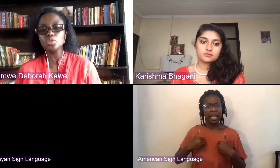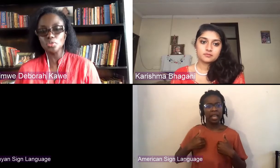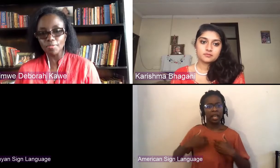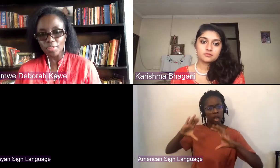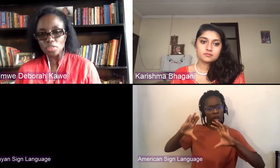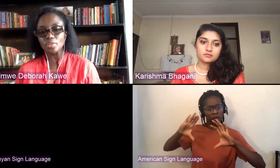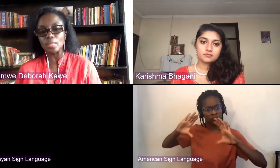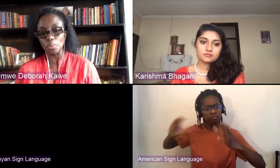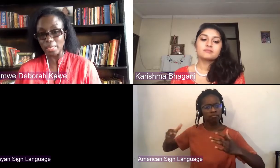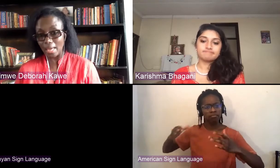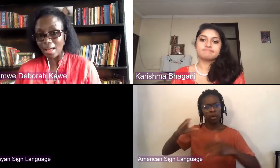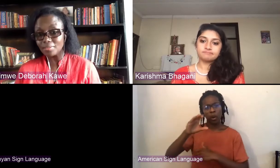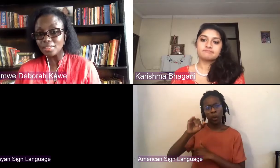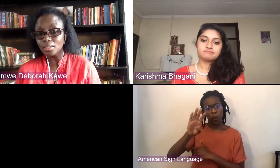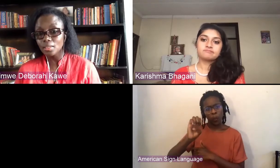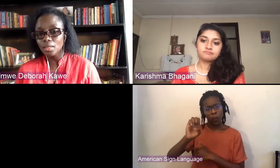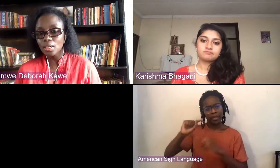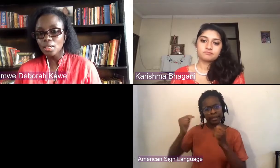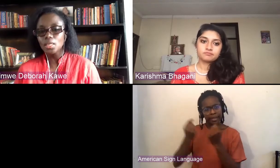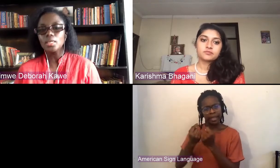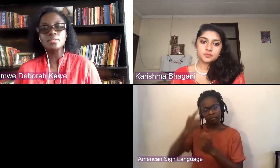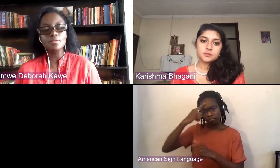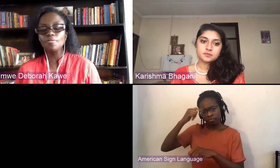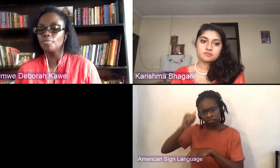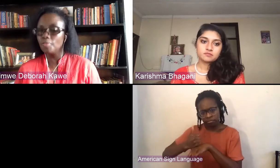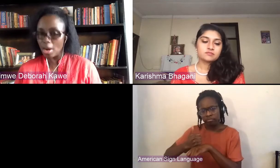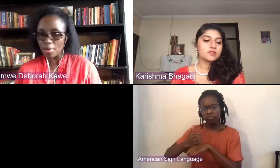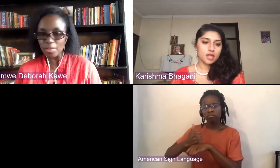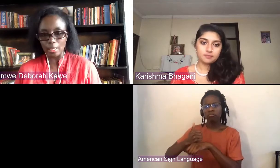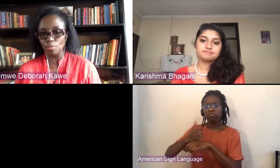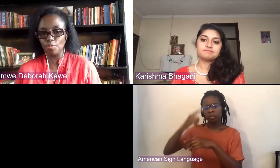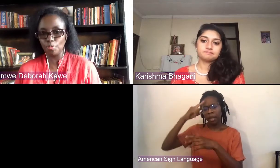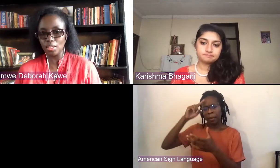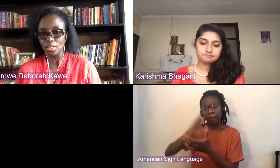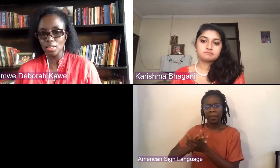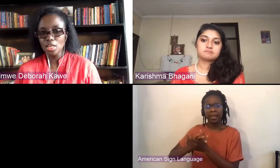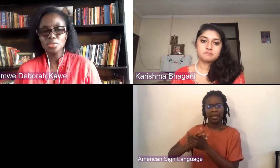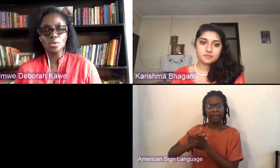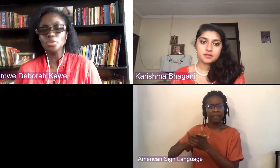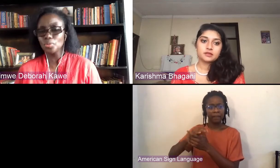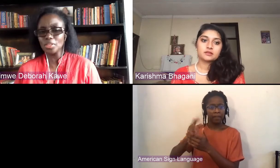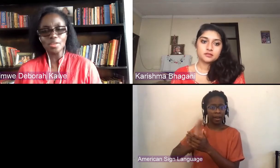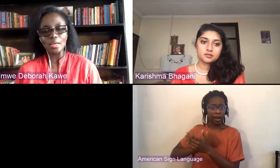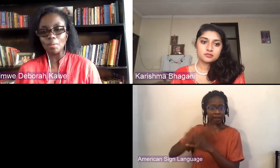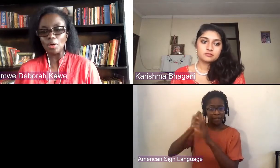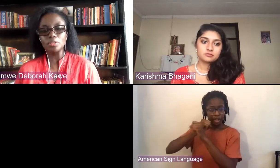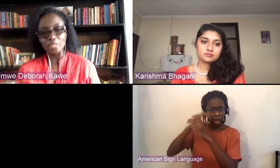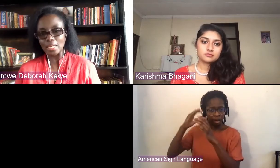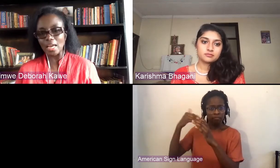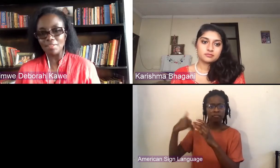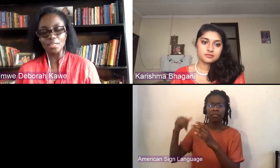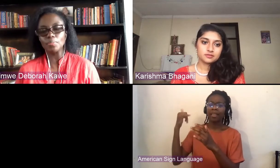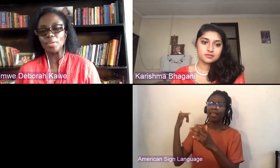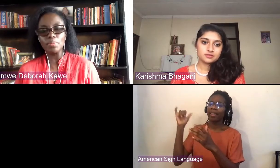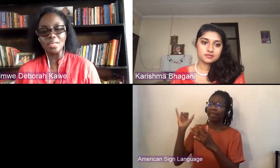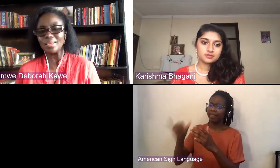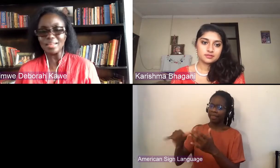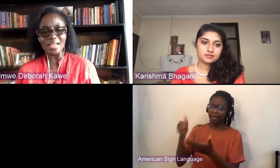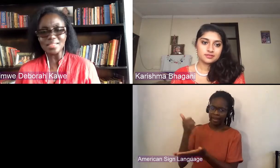to the vision that we have is very helpful. So you are talking about me having a baby, like last year